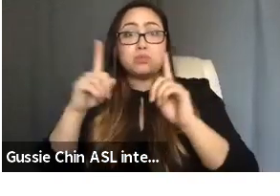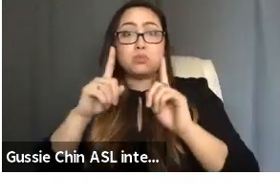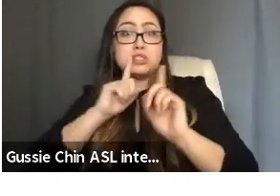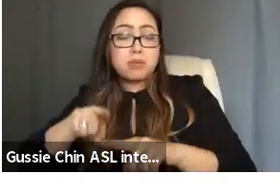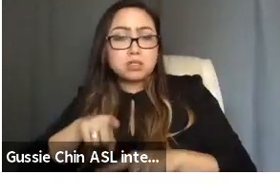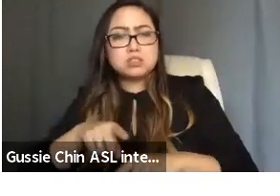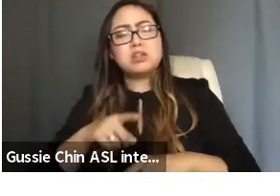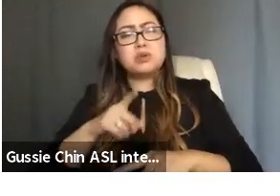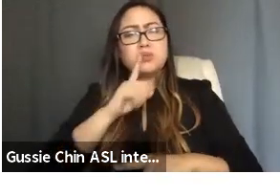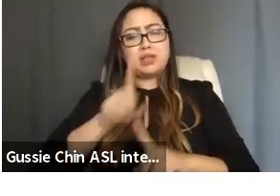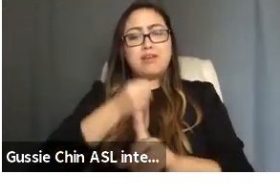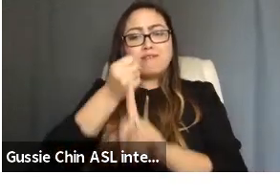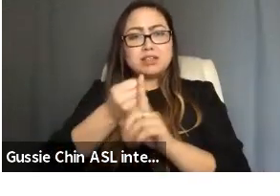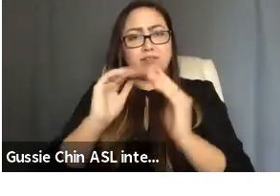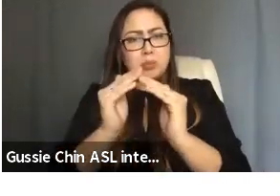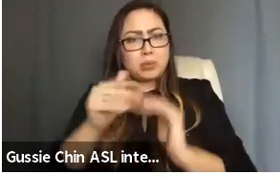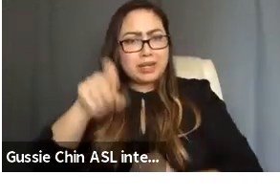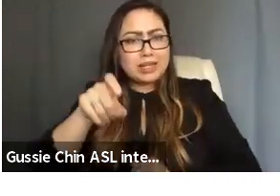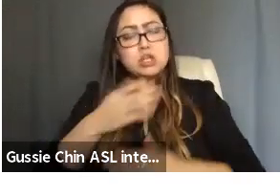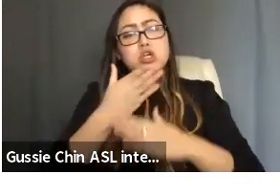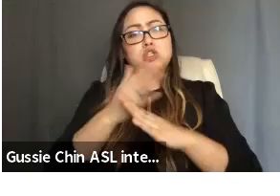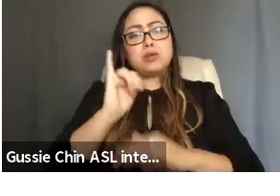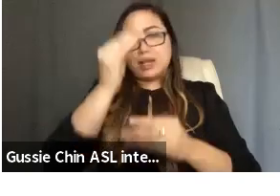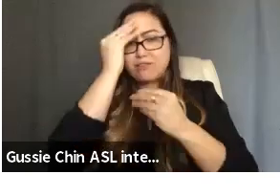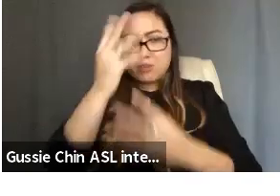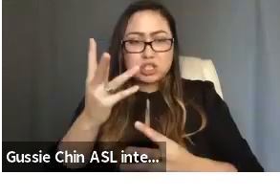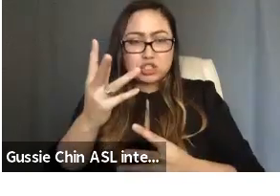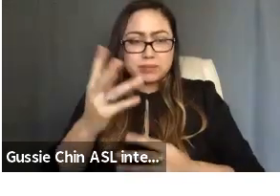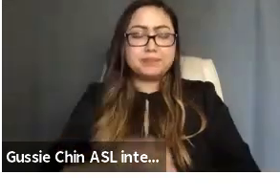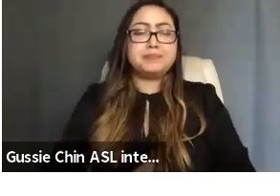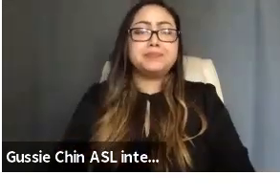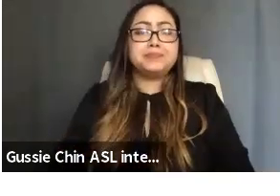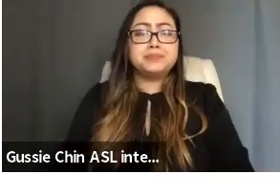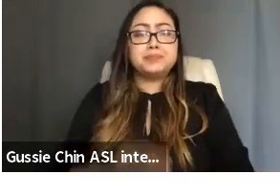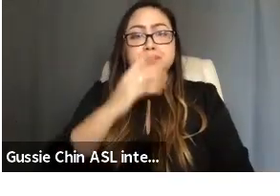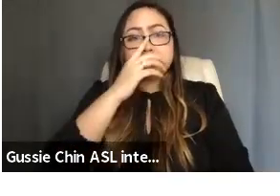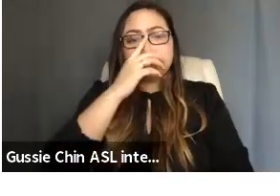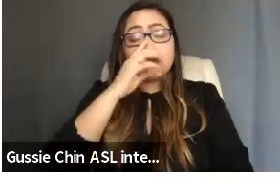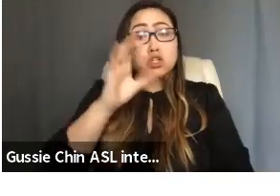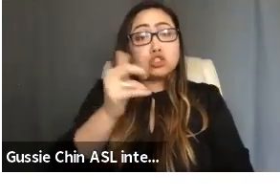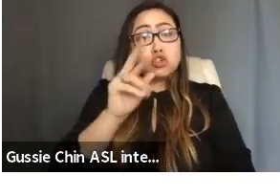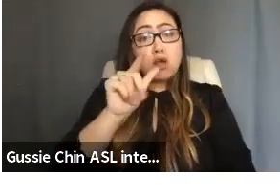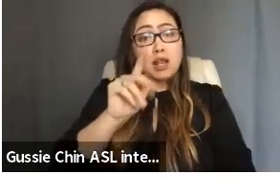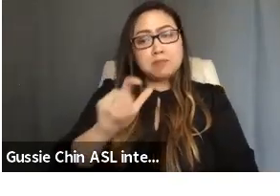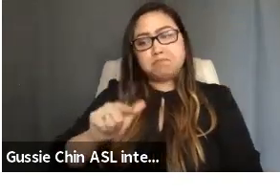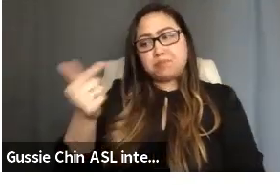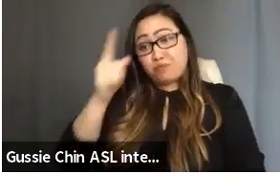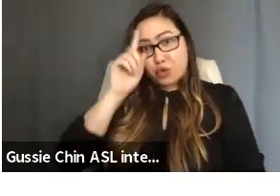community needs and sharing that information with others. Charlotte, I'll go to you for your story.